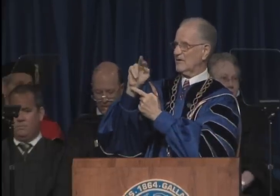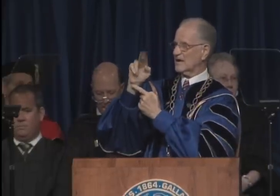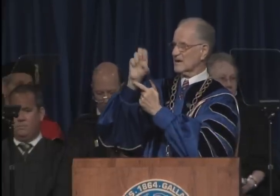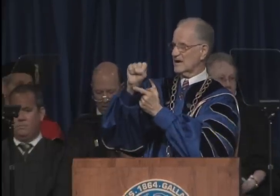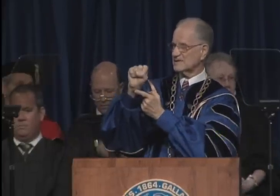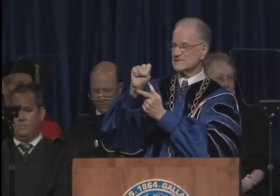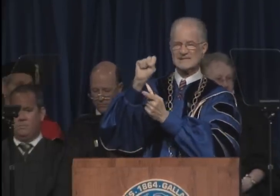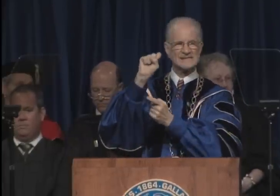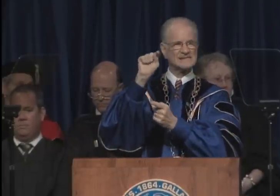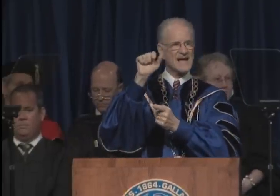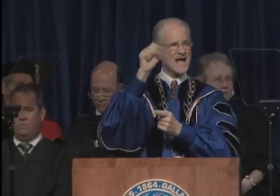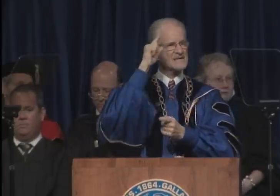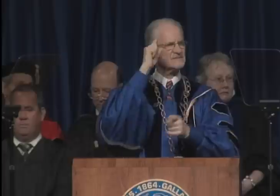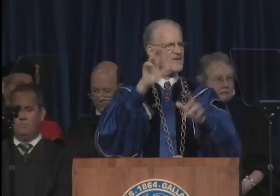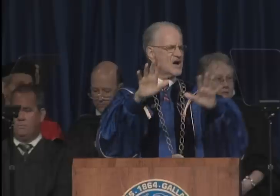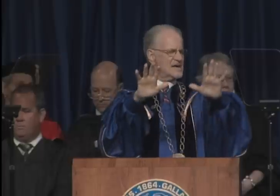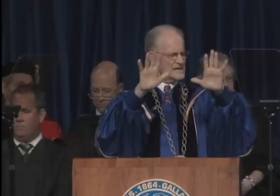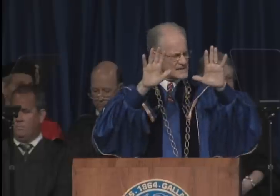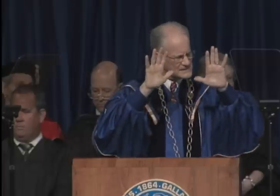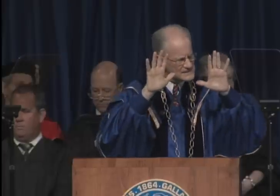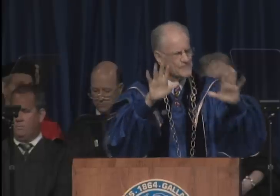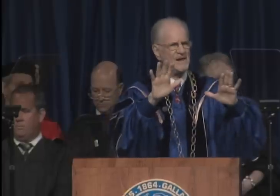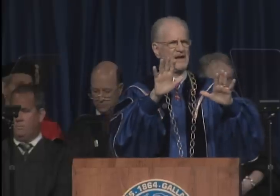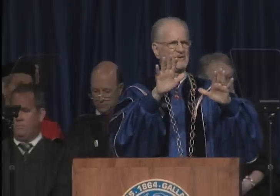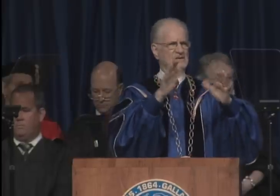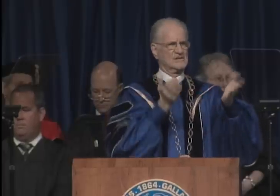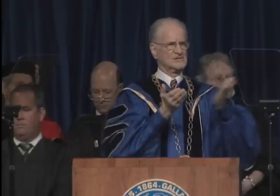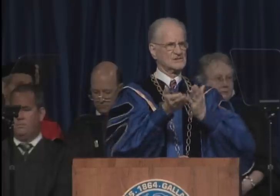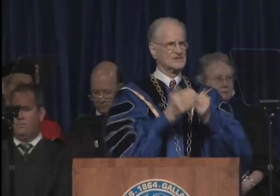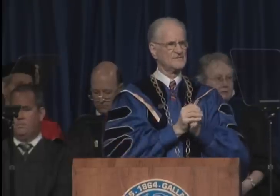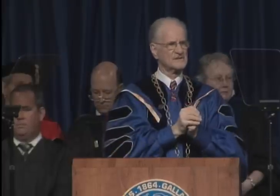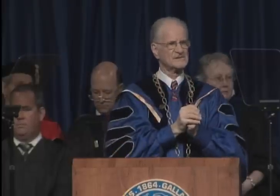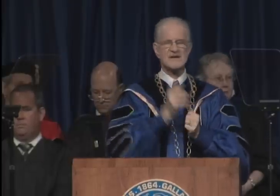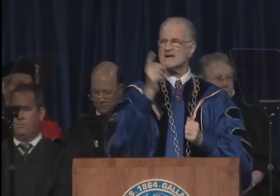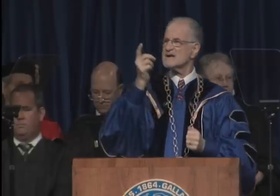for exemplary service.